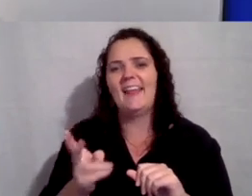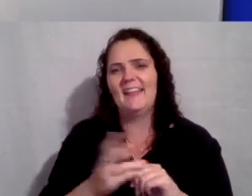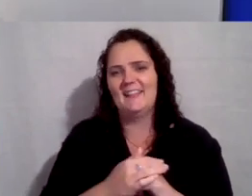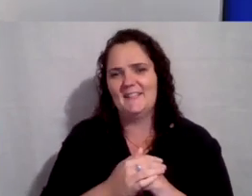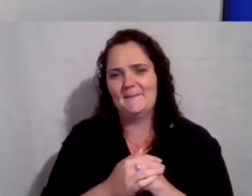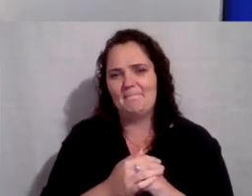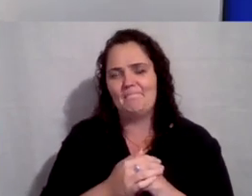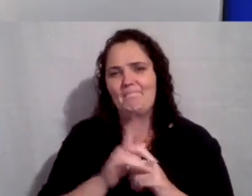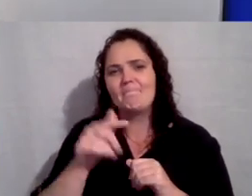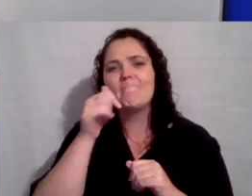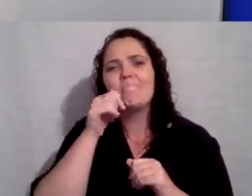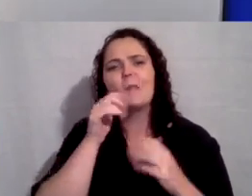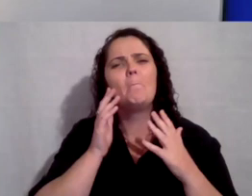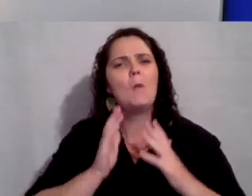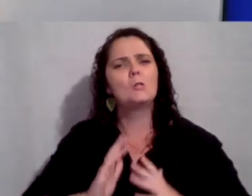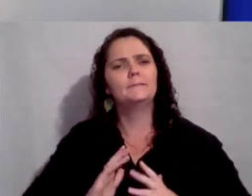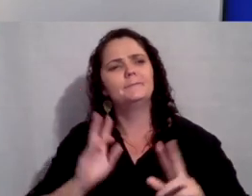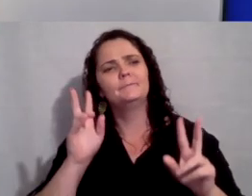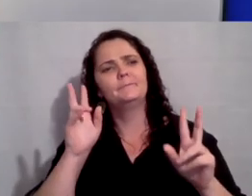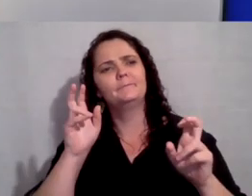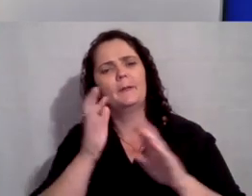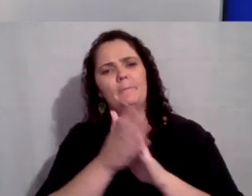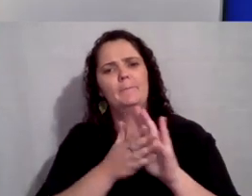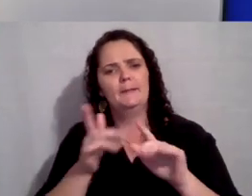body as not this static classical thing from the Yesterday's